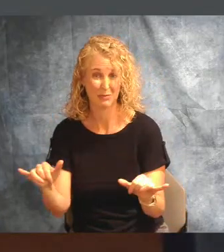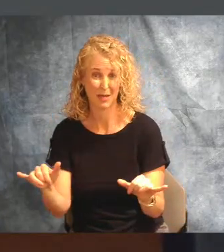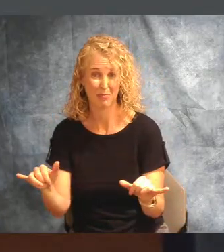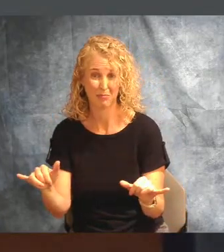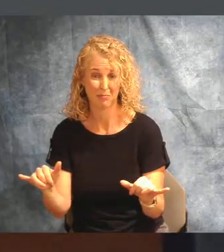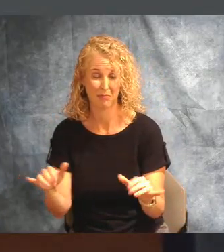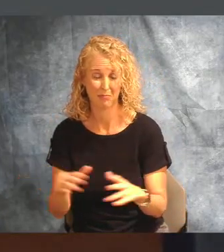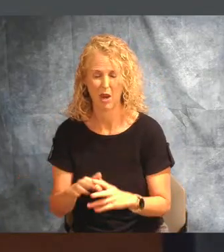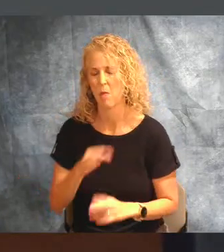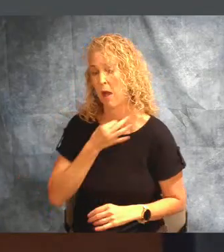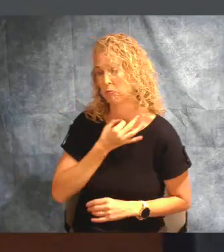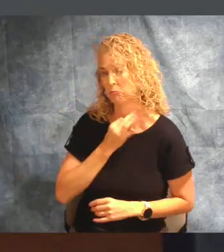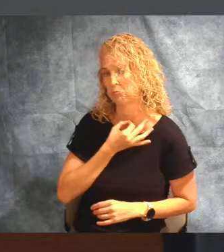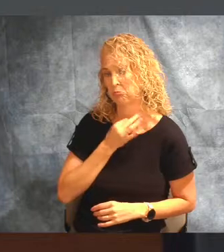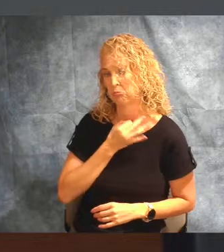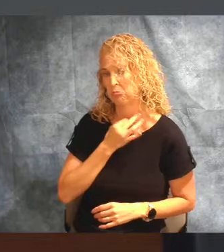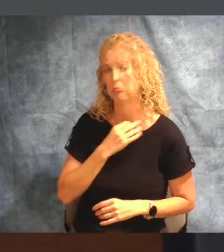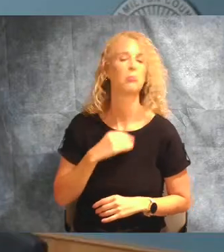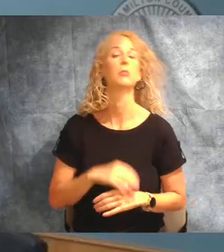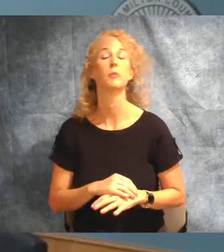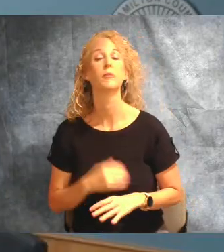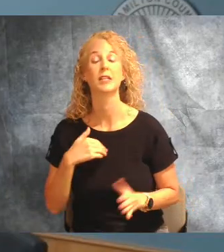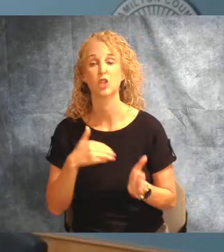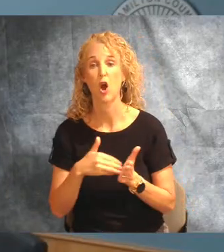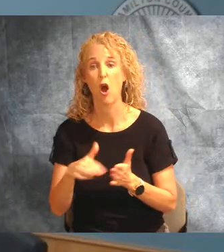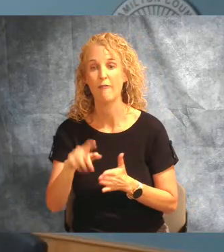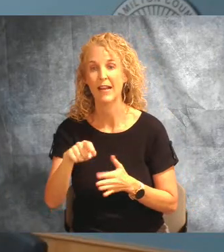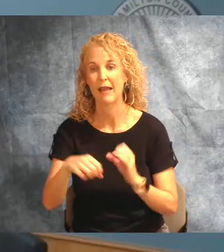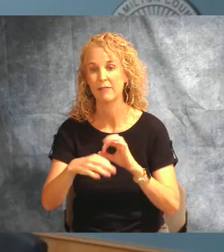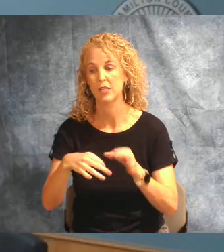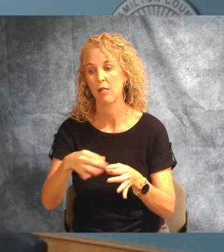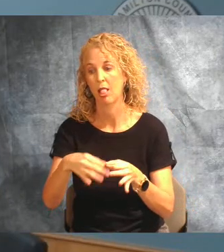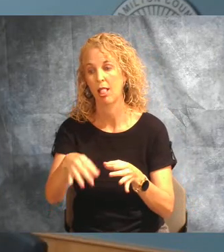with you. Just a curiosity about that because so often we have to delay these kinds of things until